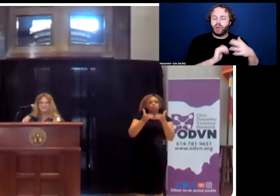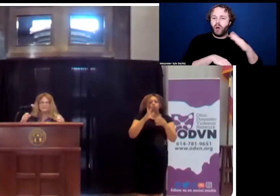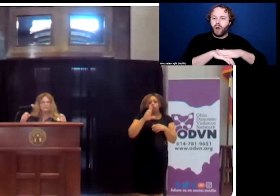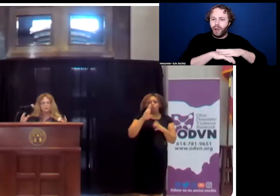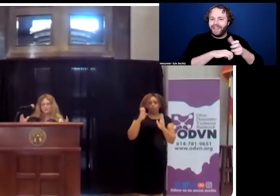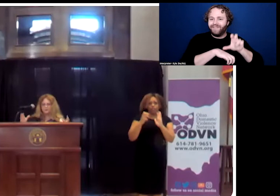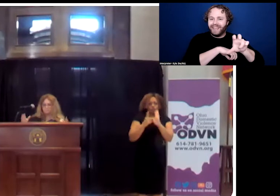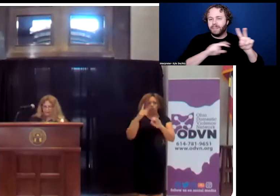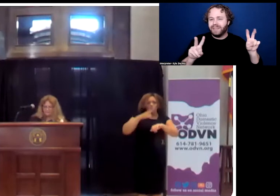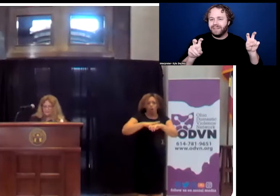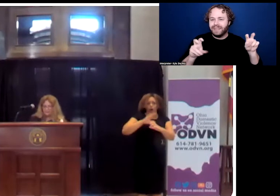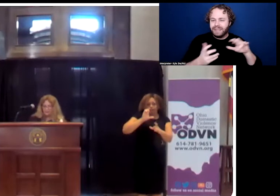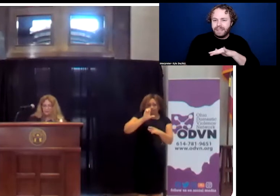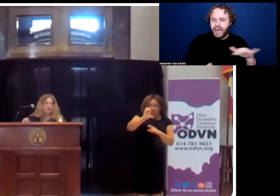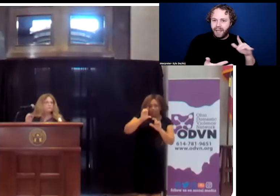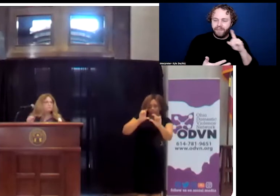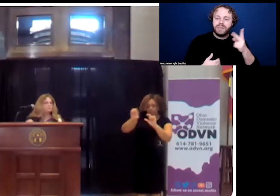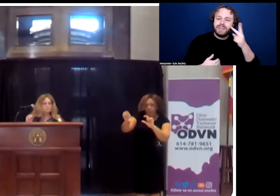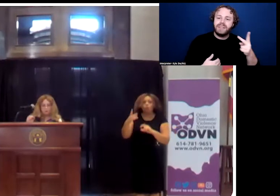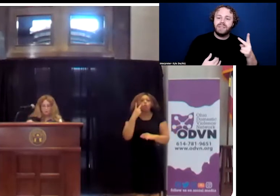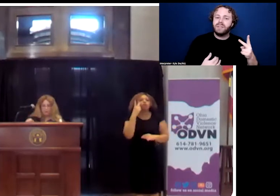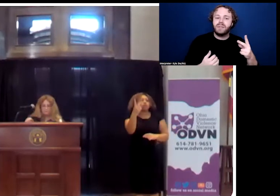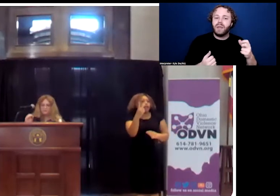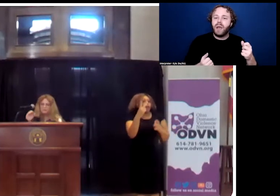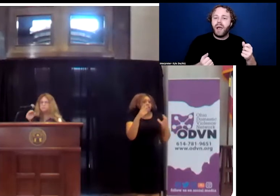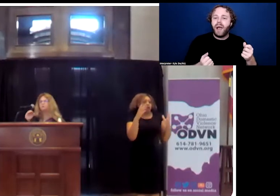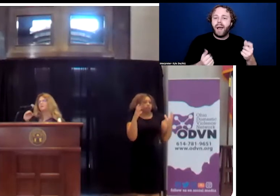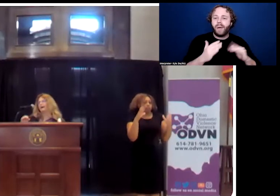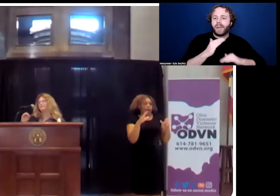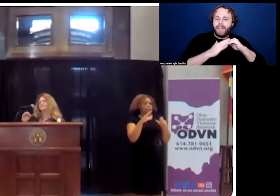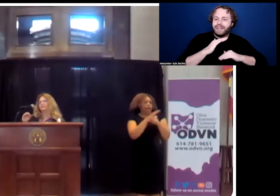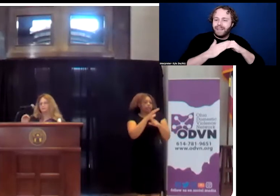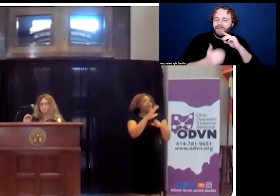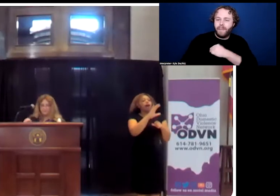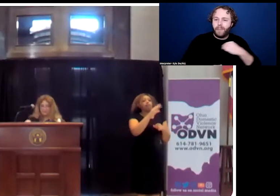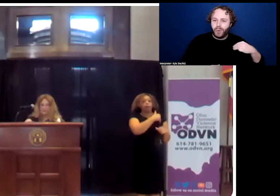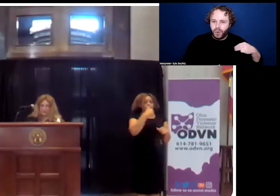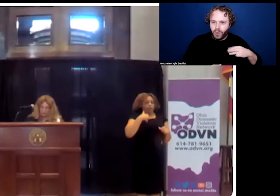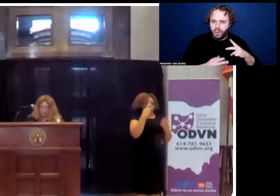to take a look at the capacity of our member programs to provide this life protecting care